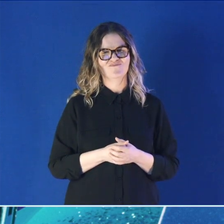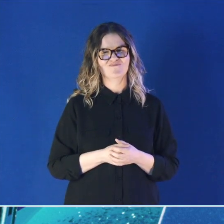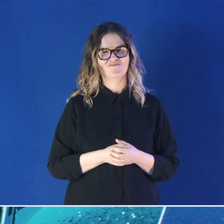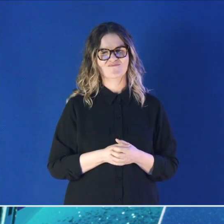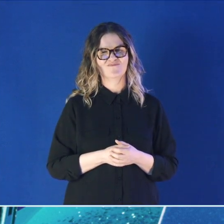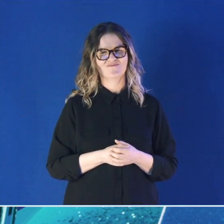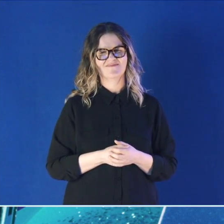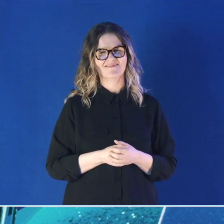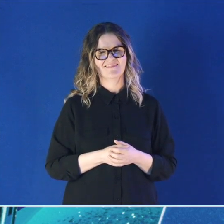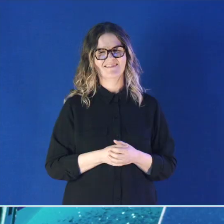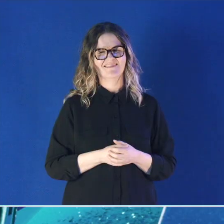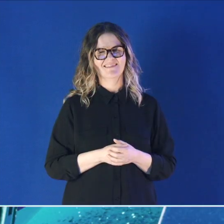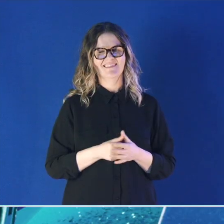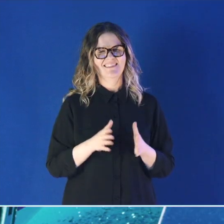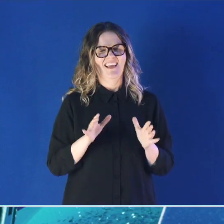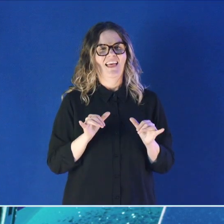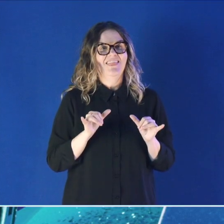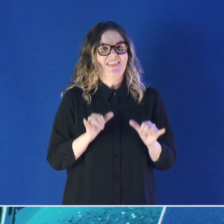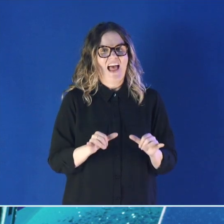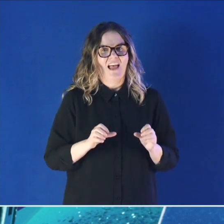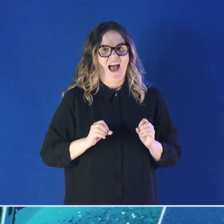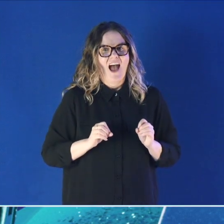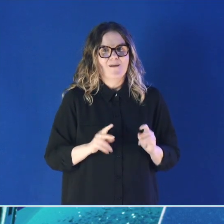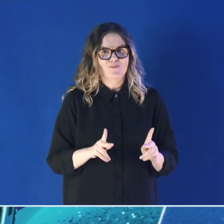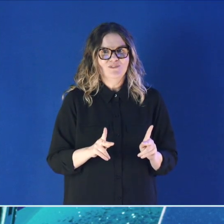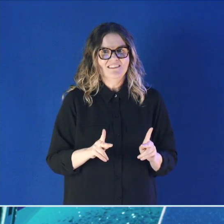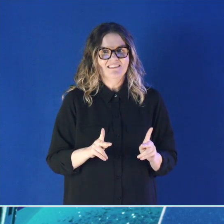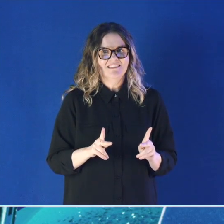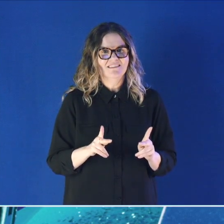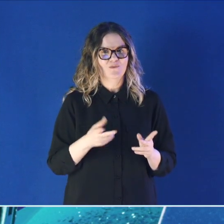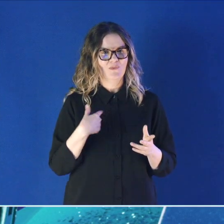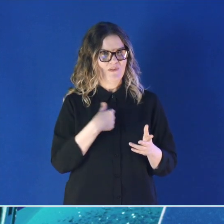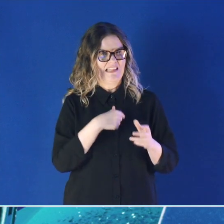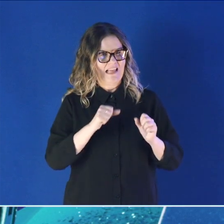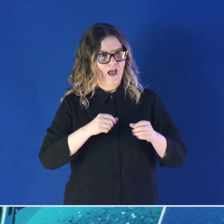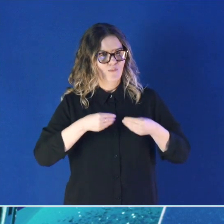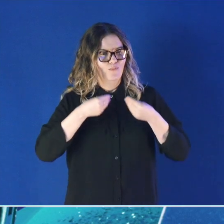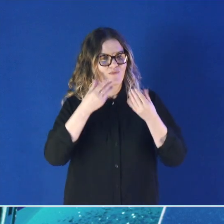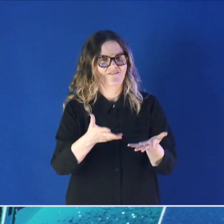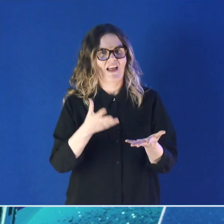that fan experience and myself to personally experience it